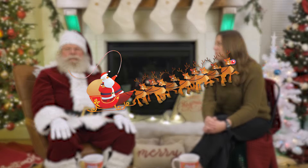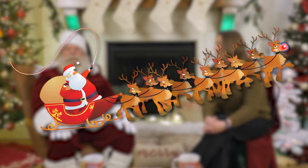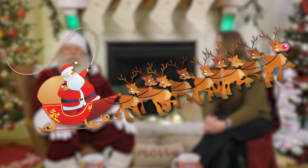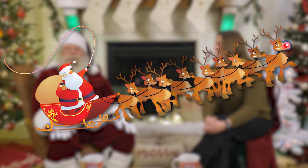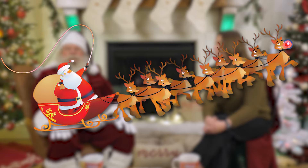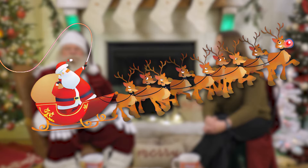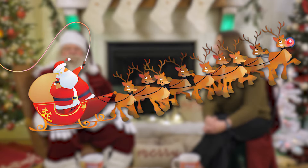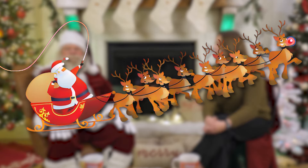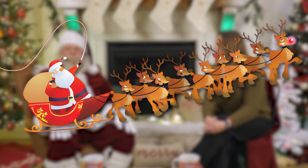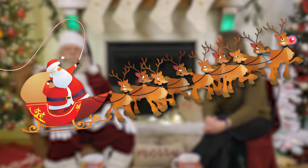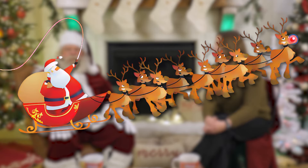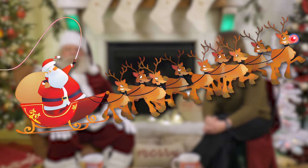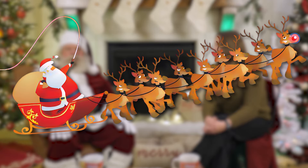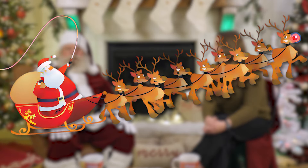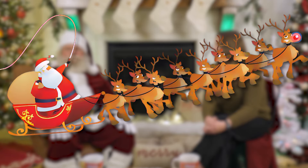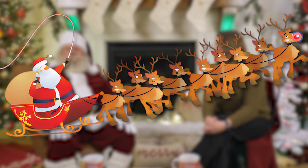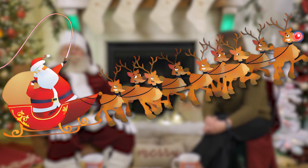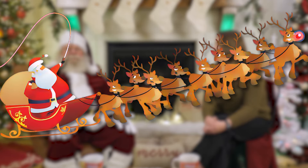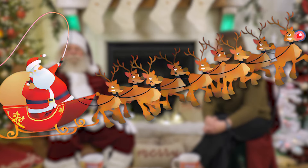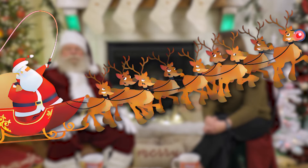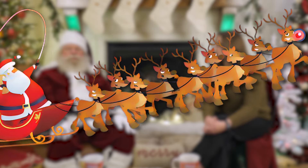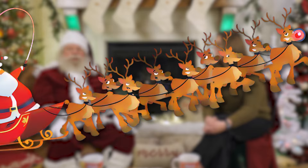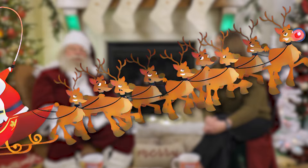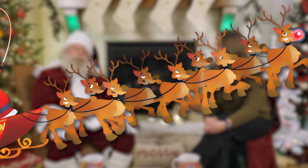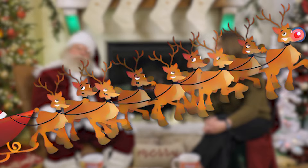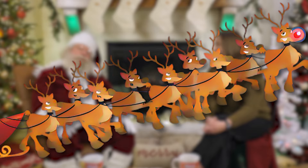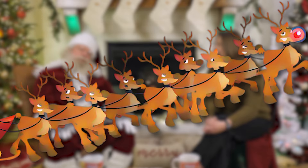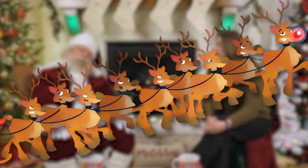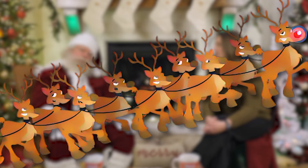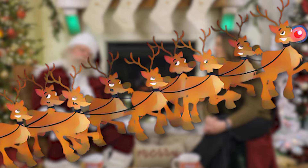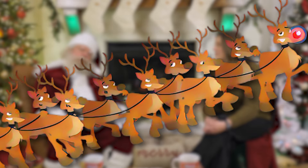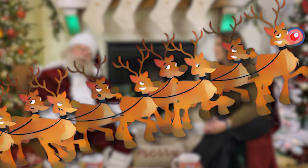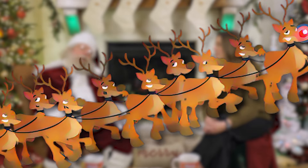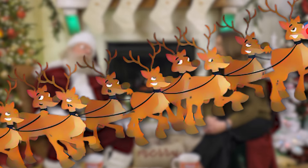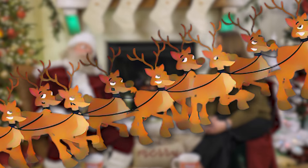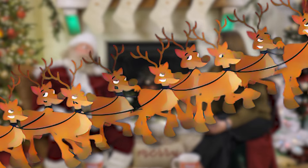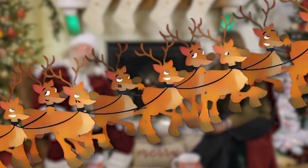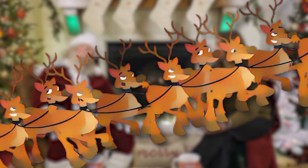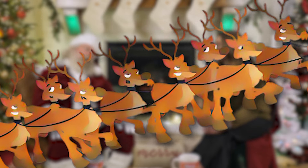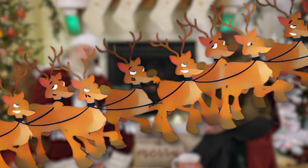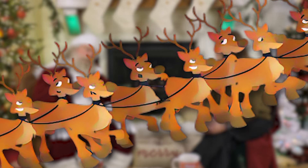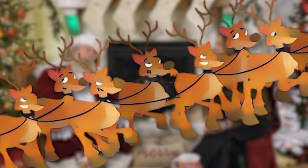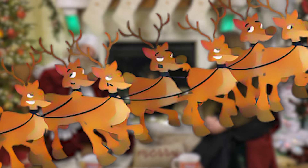I am very partial to all of the reindeer.